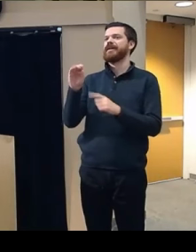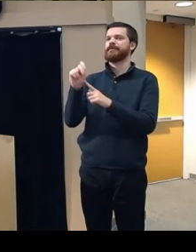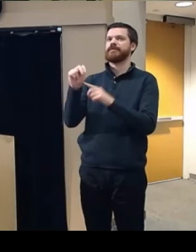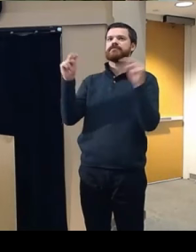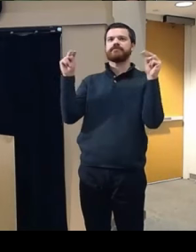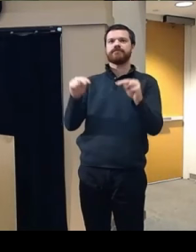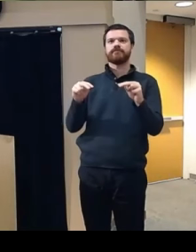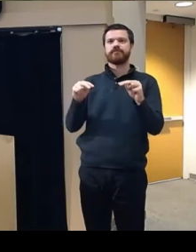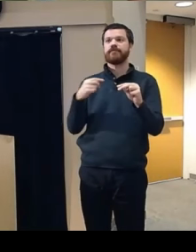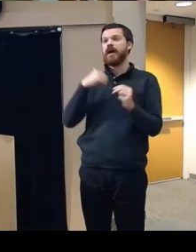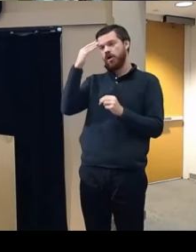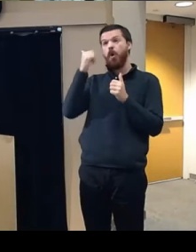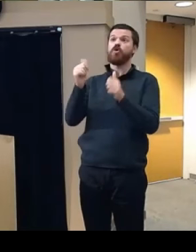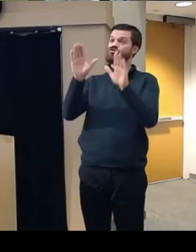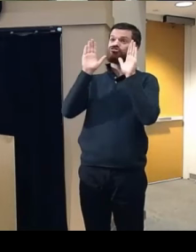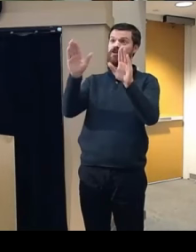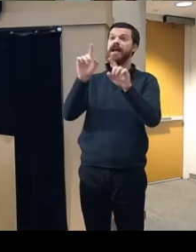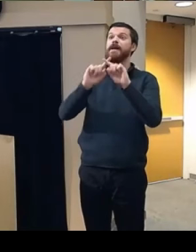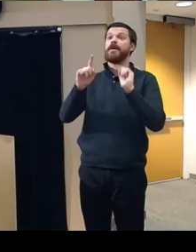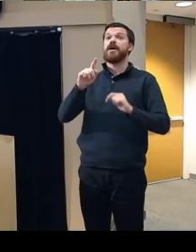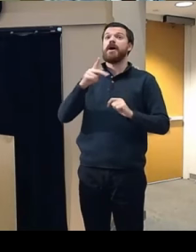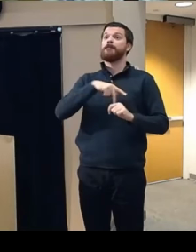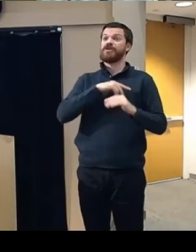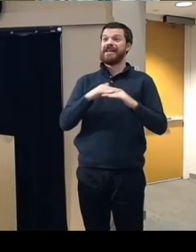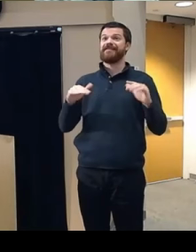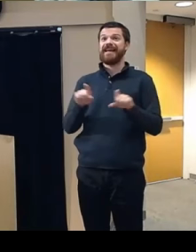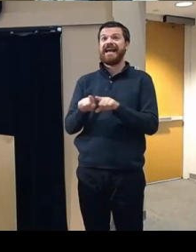this is going to be great but at the personal level as a clinician I know this is going to be